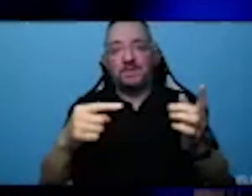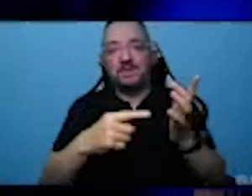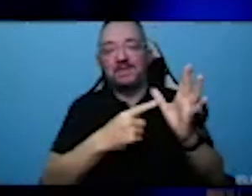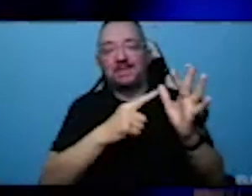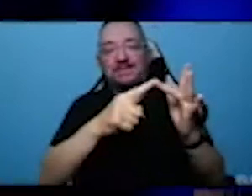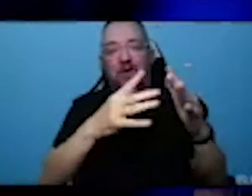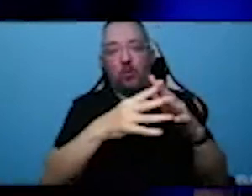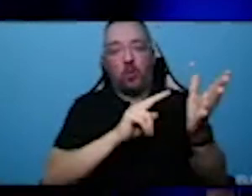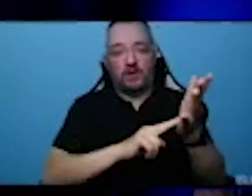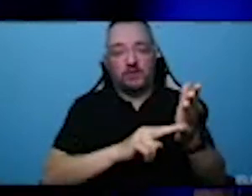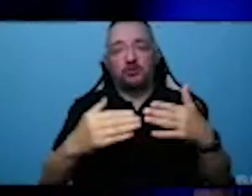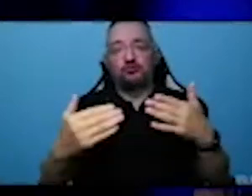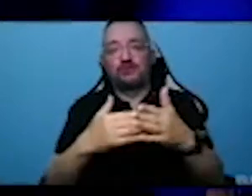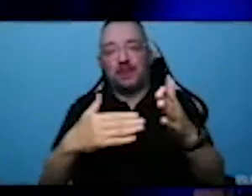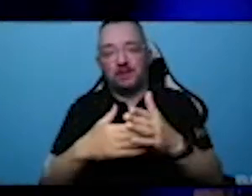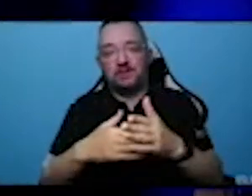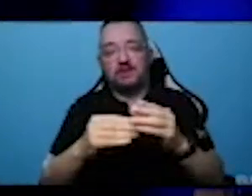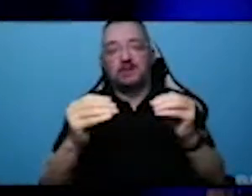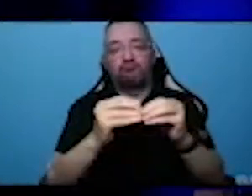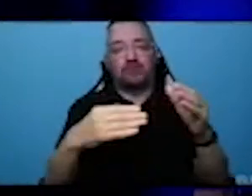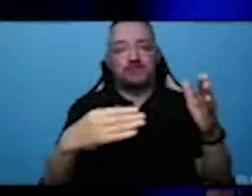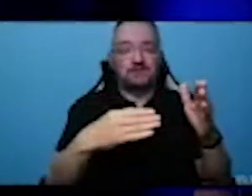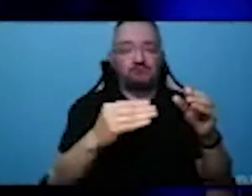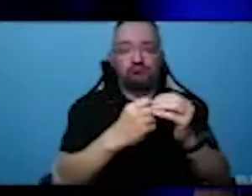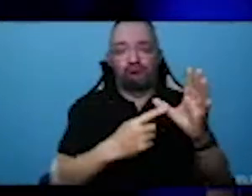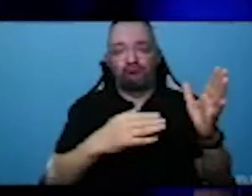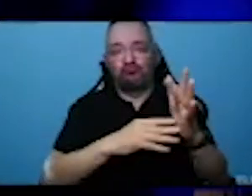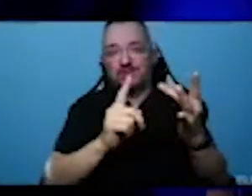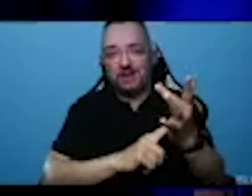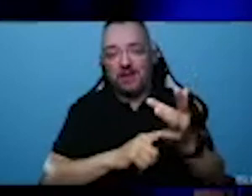Brazil, and Zambia and whilst talking